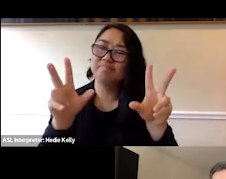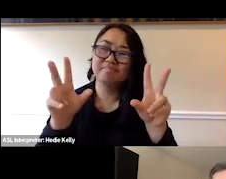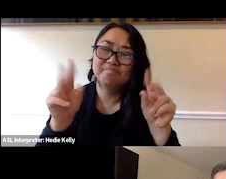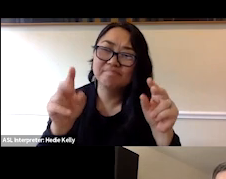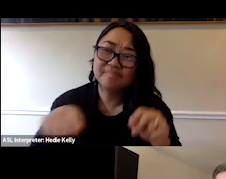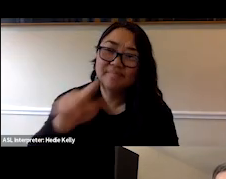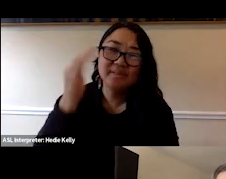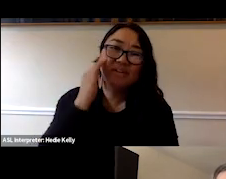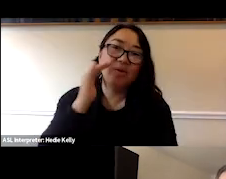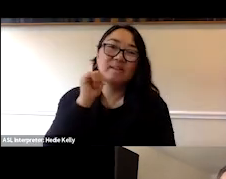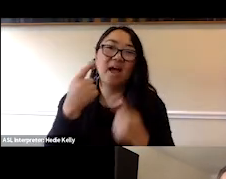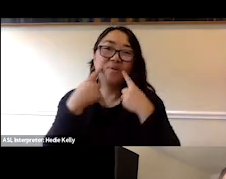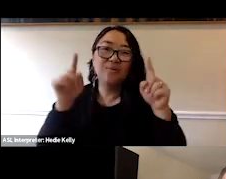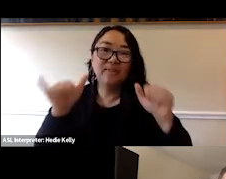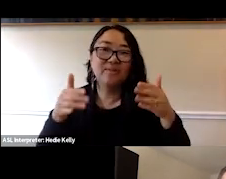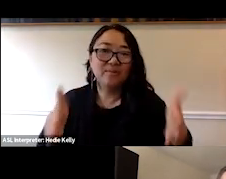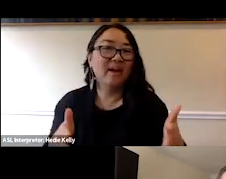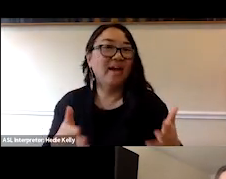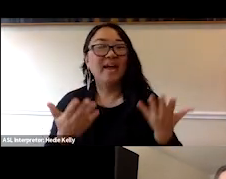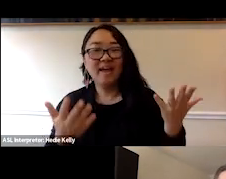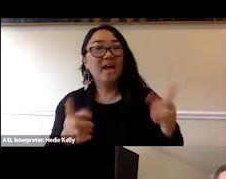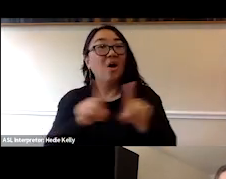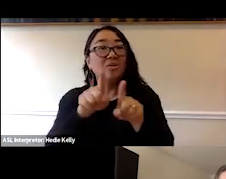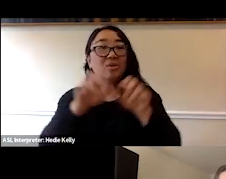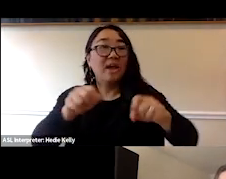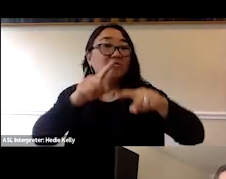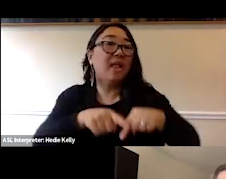And we also can't rely on these automated tools even throughout our process.